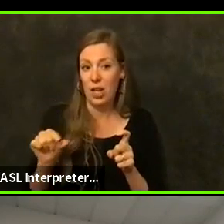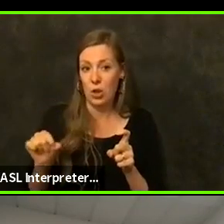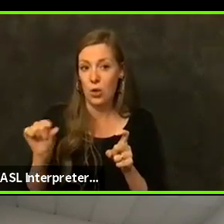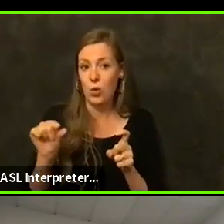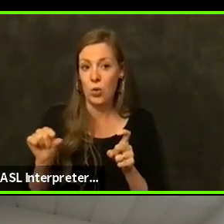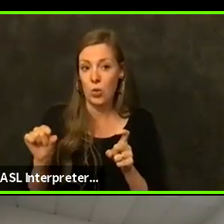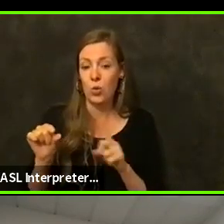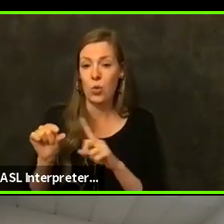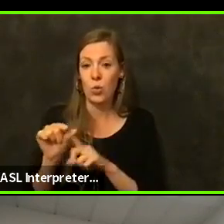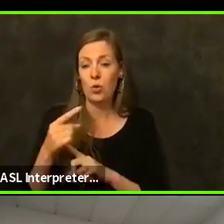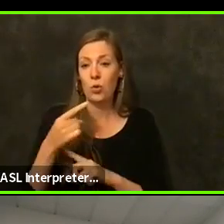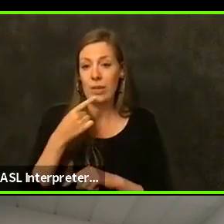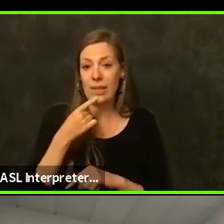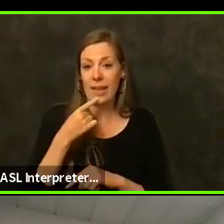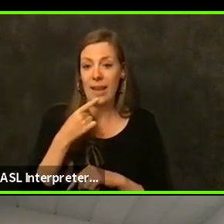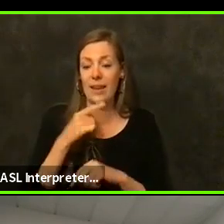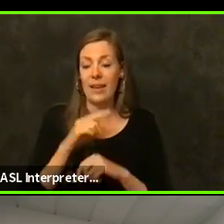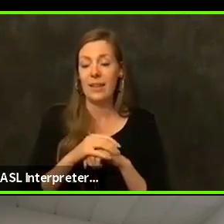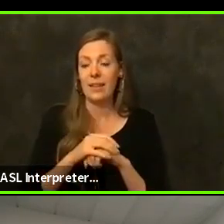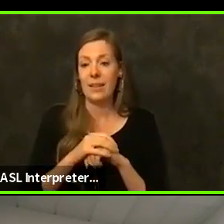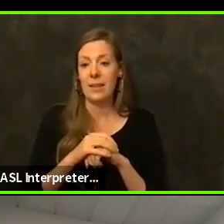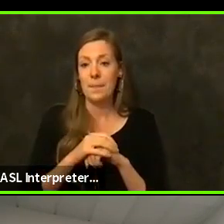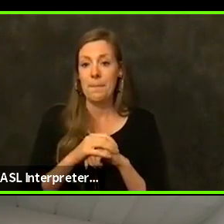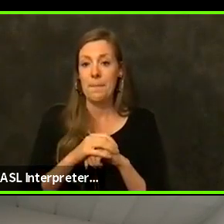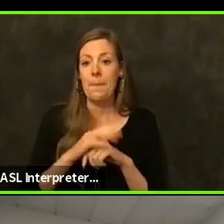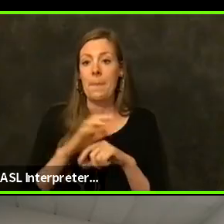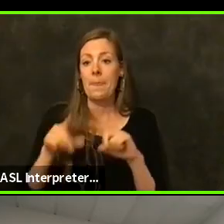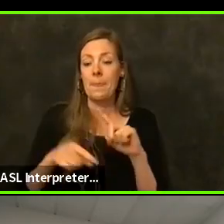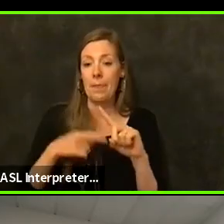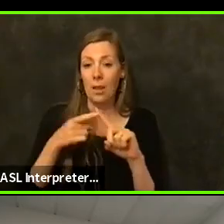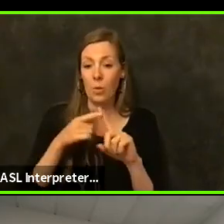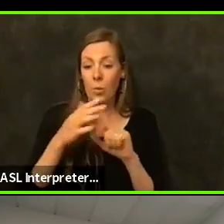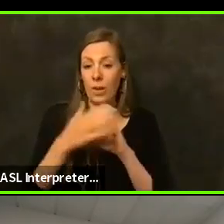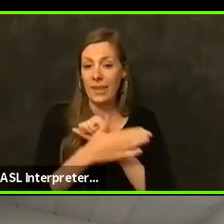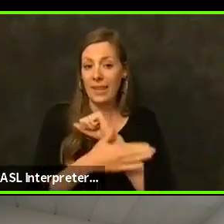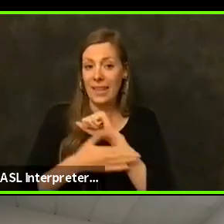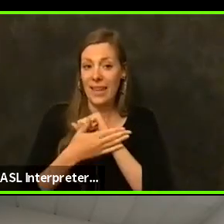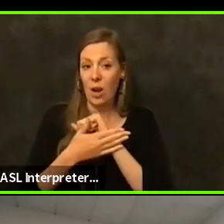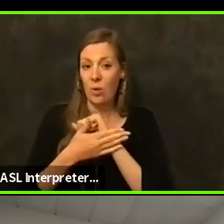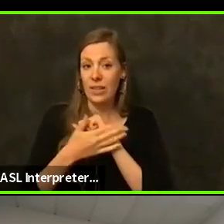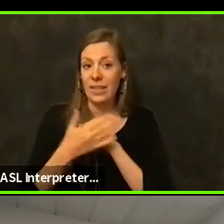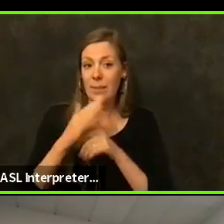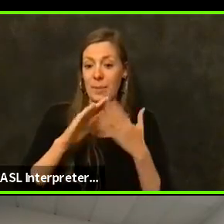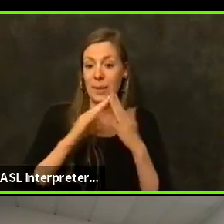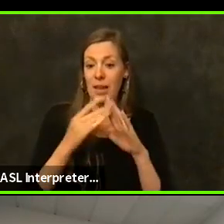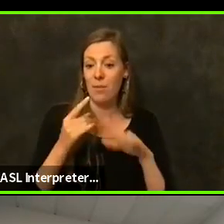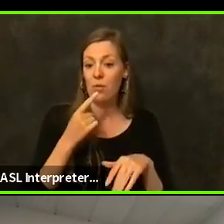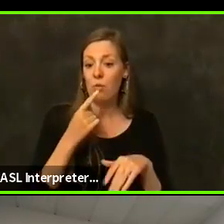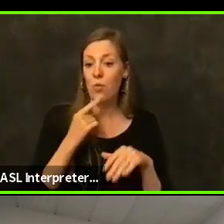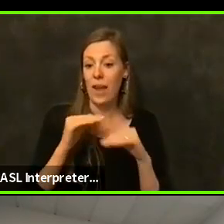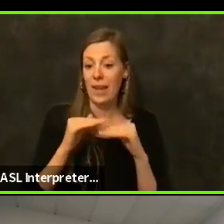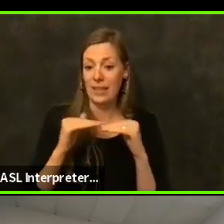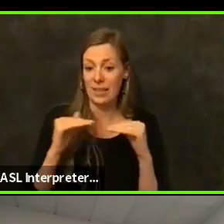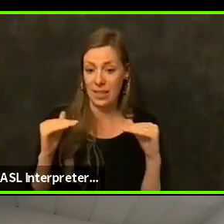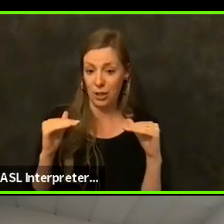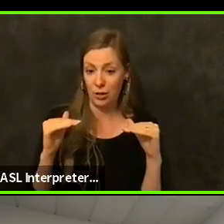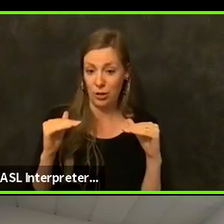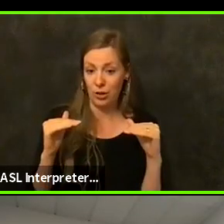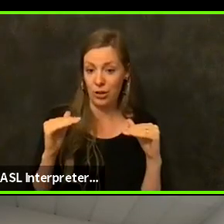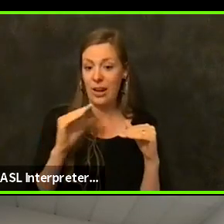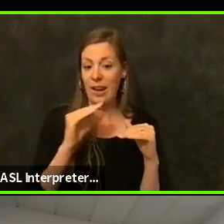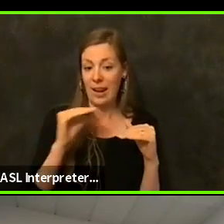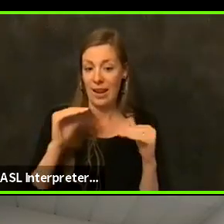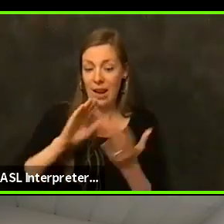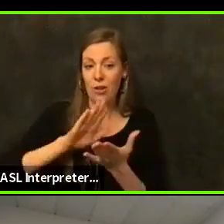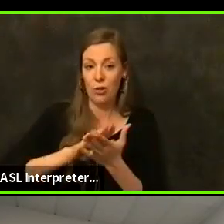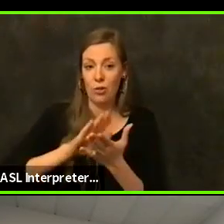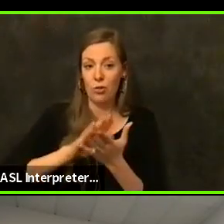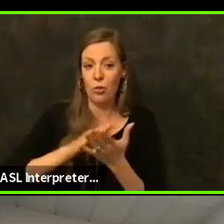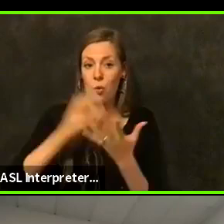say that as soon as the county is in the red tier and the school has posted there